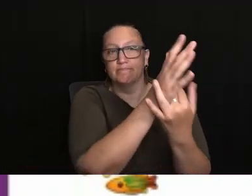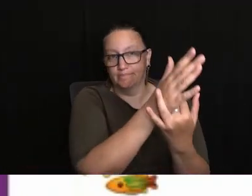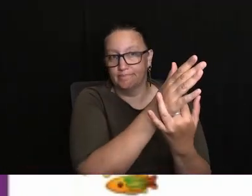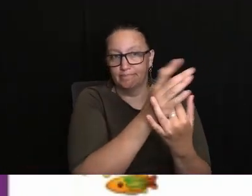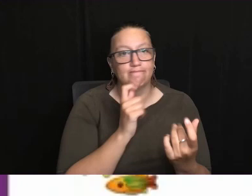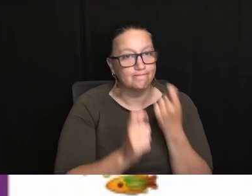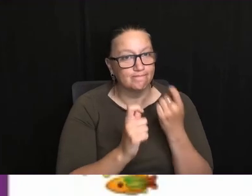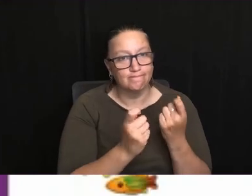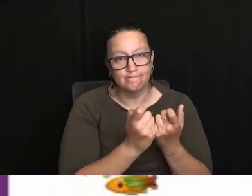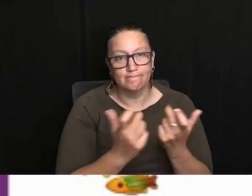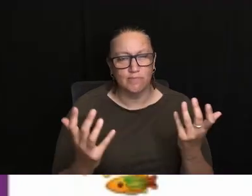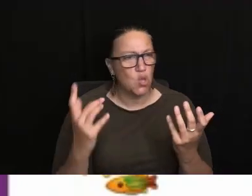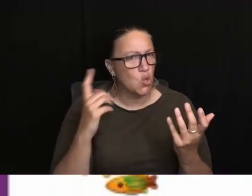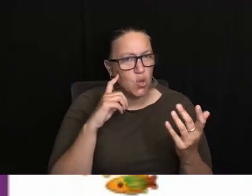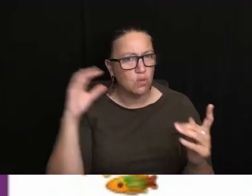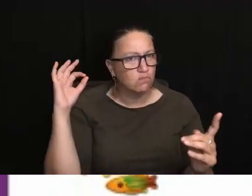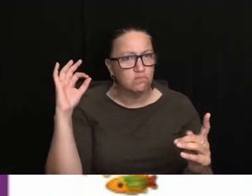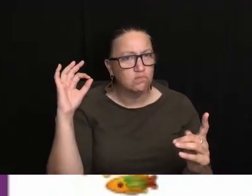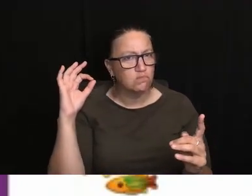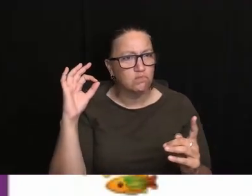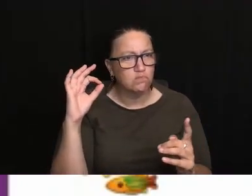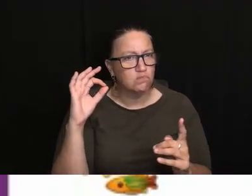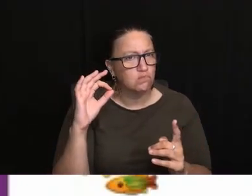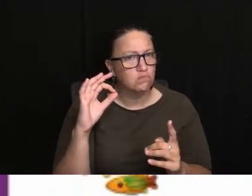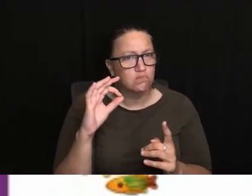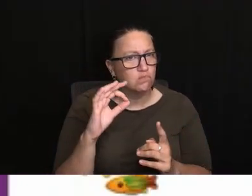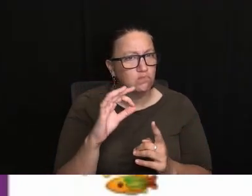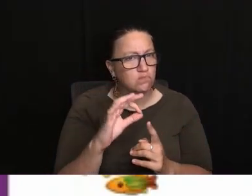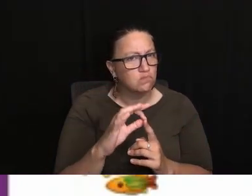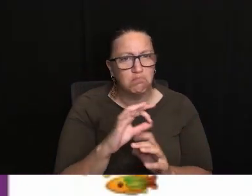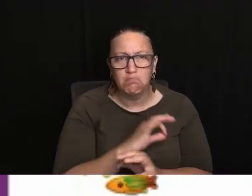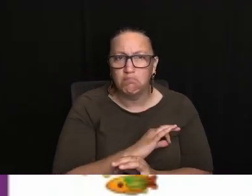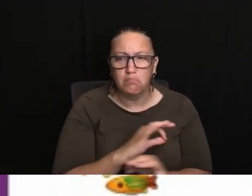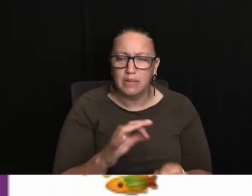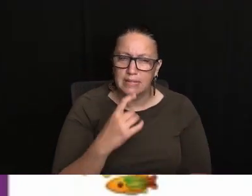We hadn't heard from Dr Jeannie Smith for a fair while and I said to my husband it's probably a